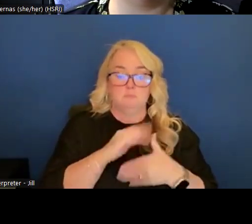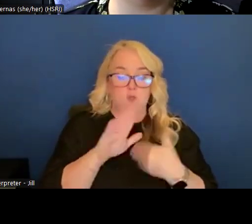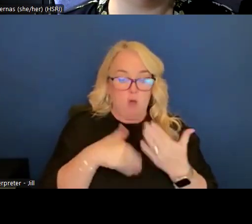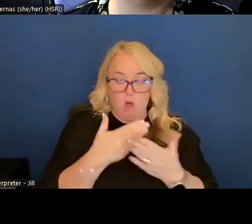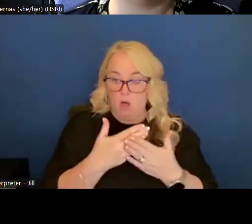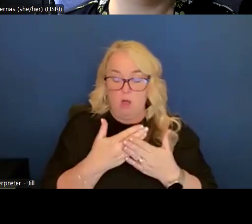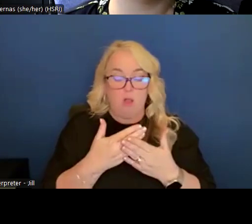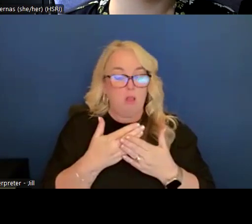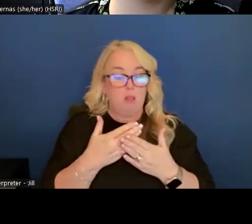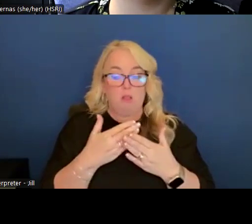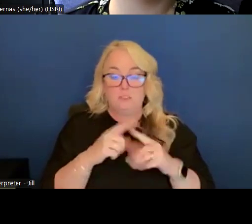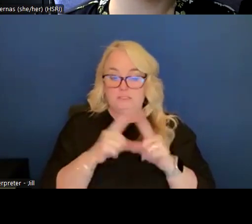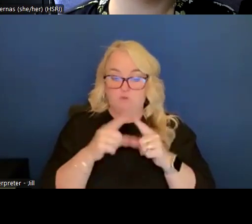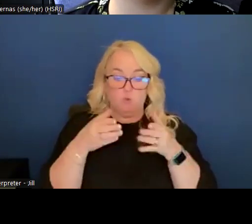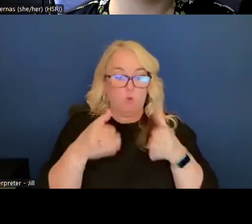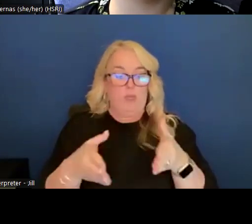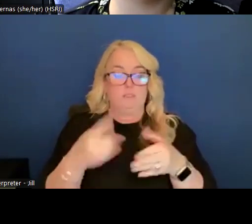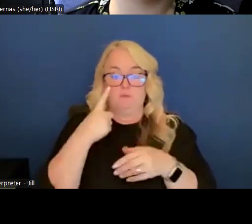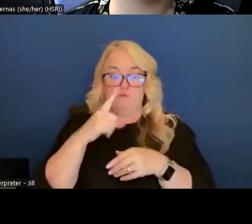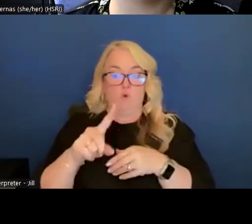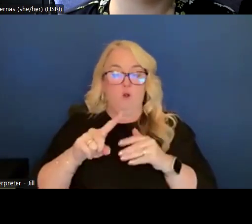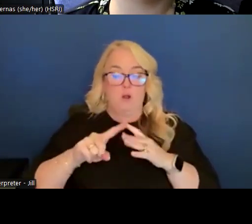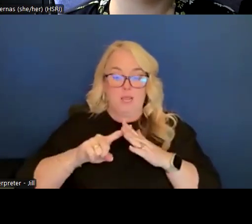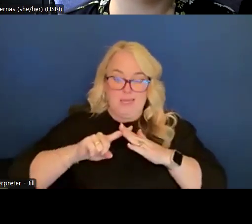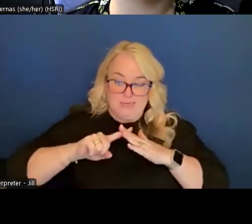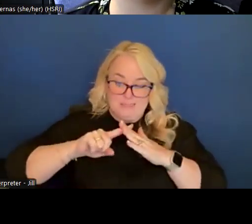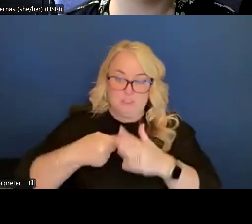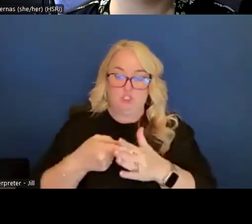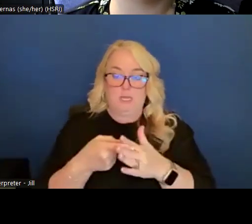manner of initiating, or you articulating how things are